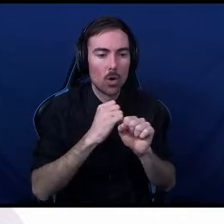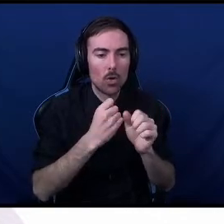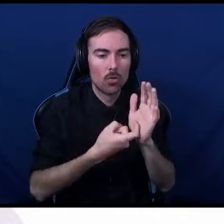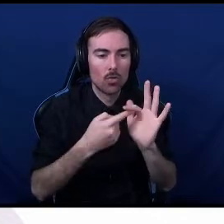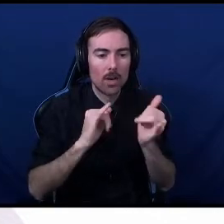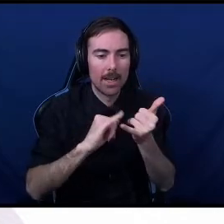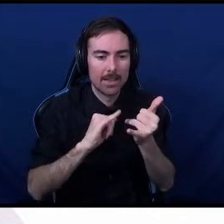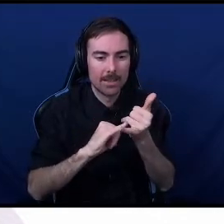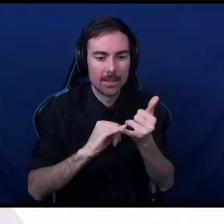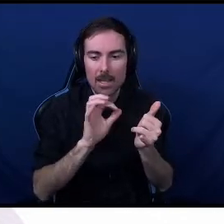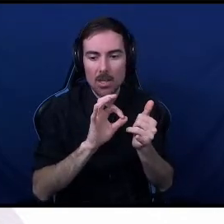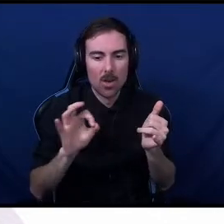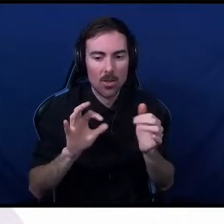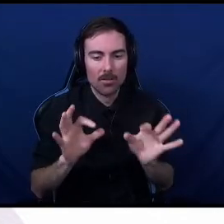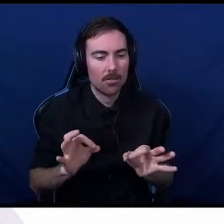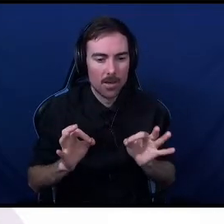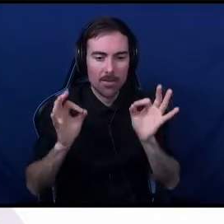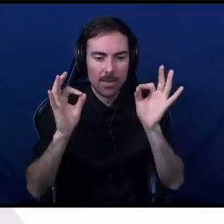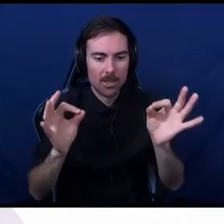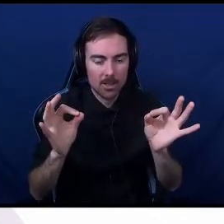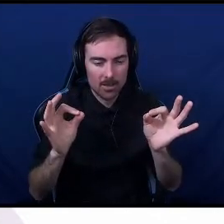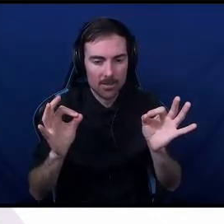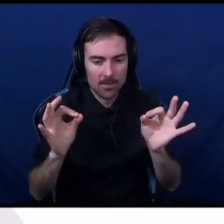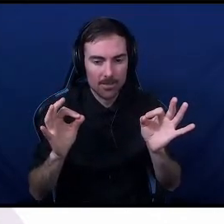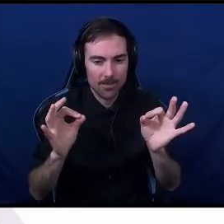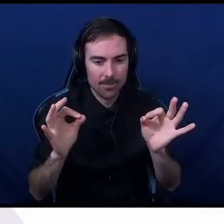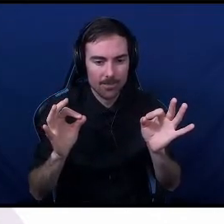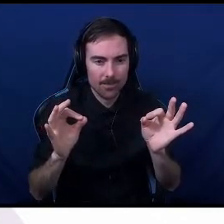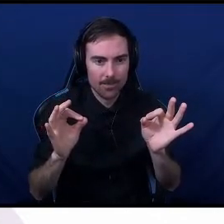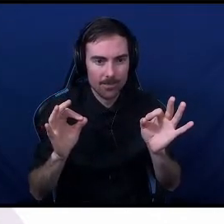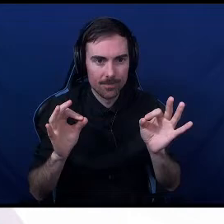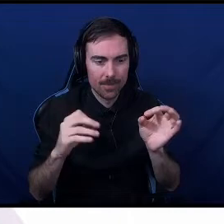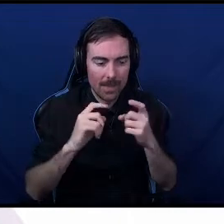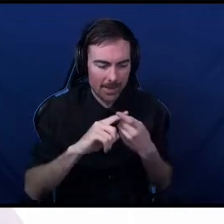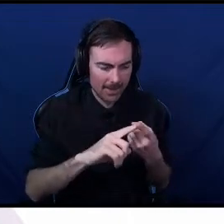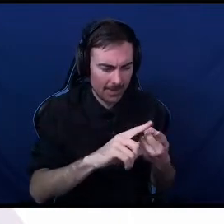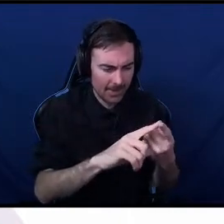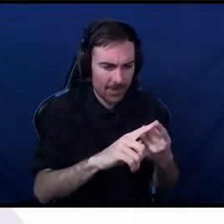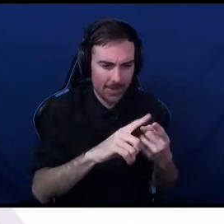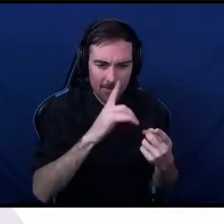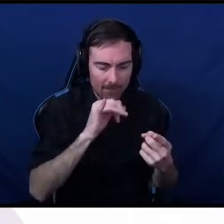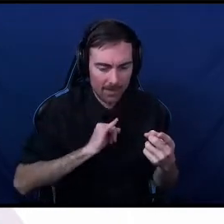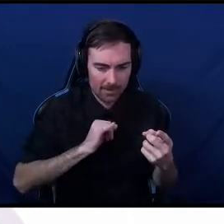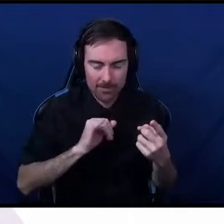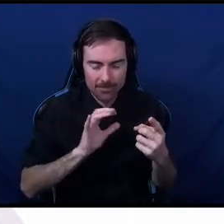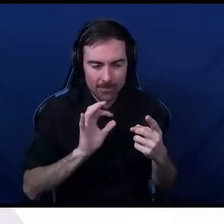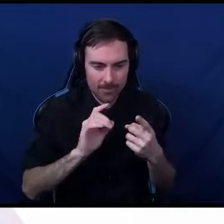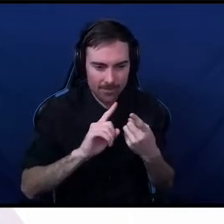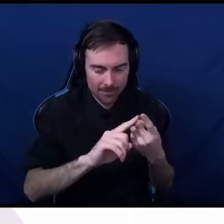think it's the same for inclusion as yourself to be nice to yourself as a designer and say, each day How can I